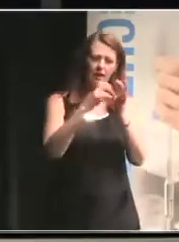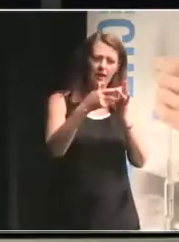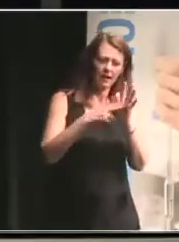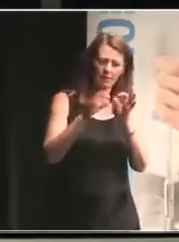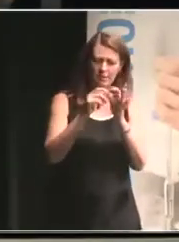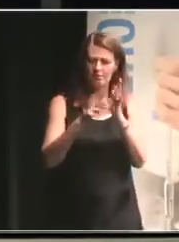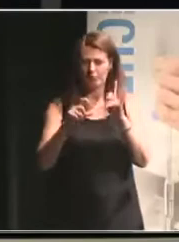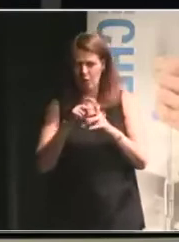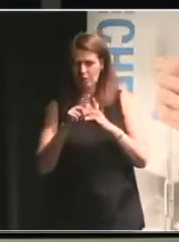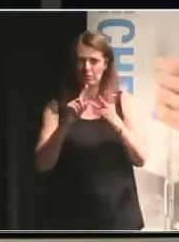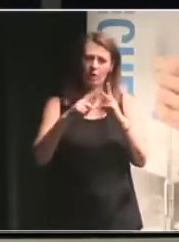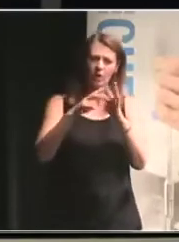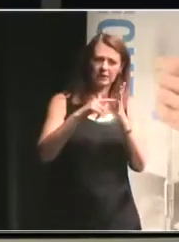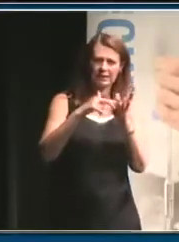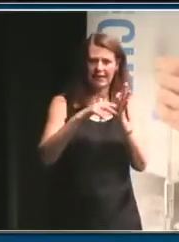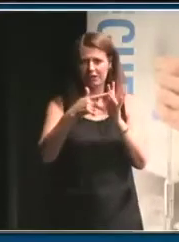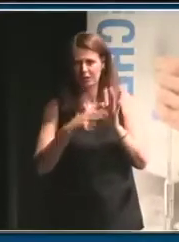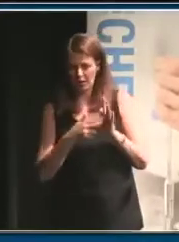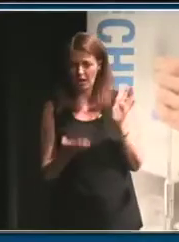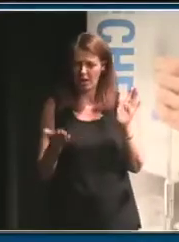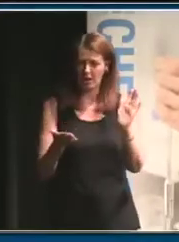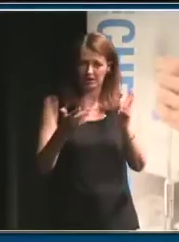oxidation reduction, if you name it we can do it. You can design a molecule it doesn't